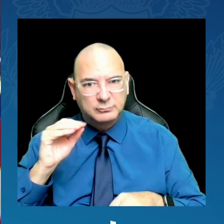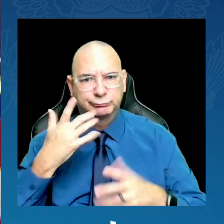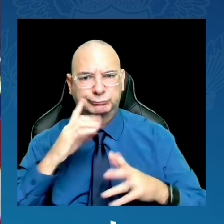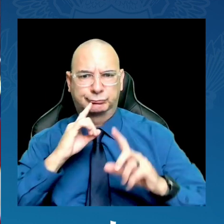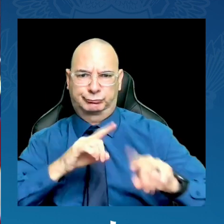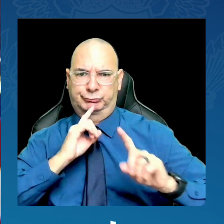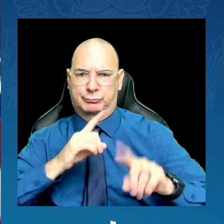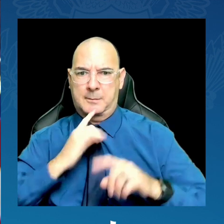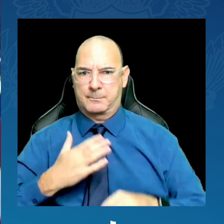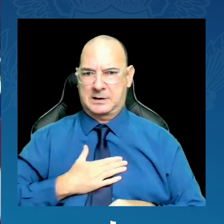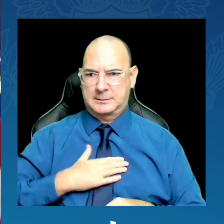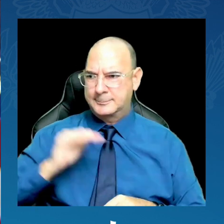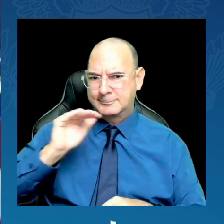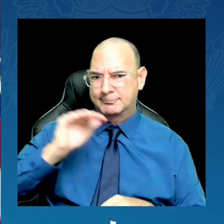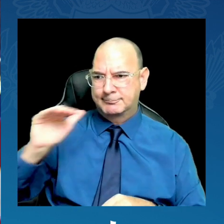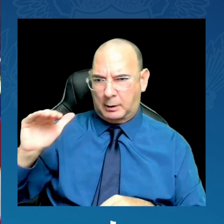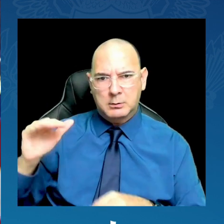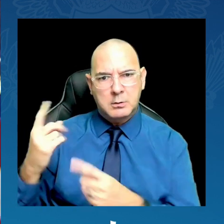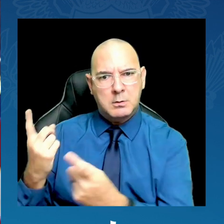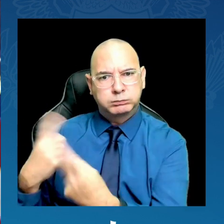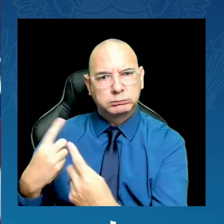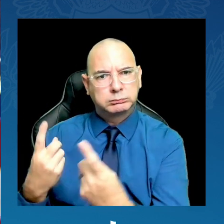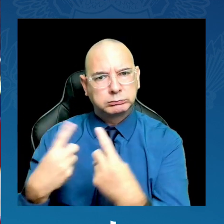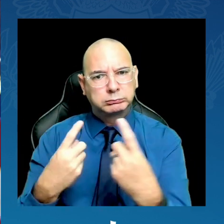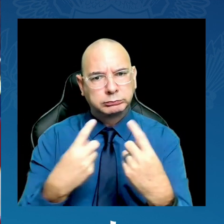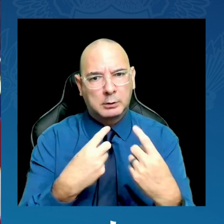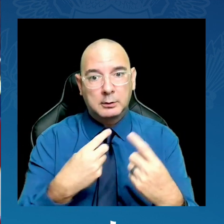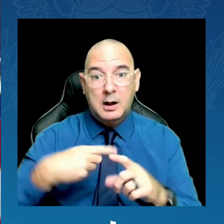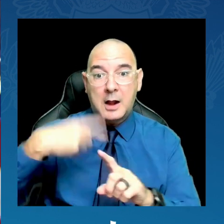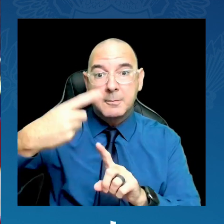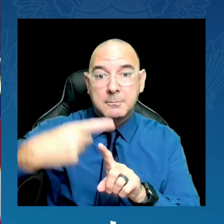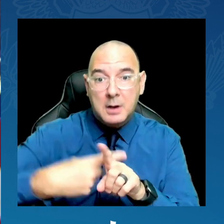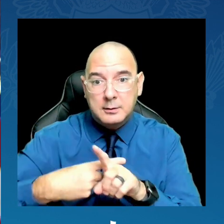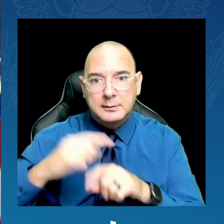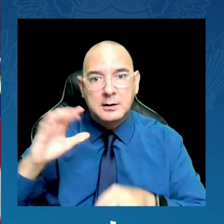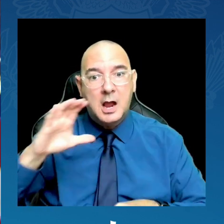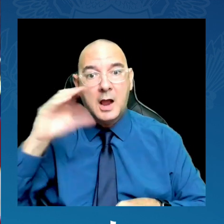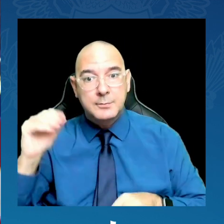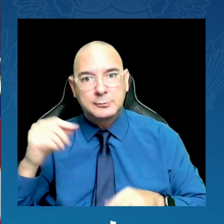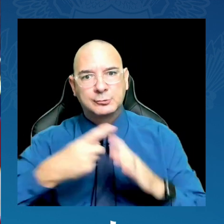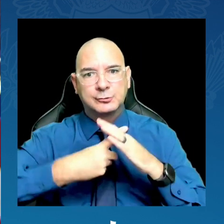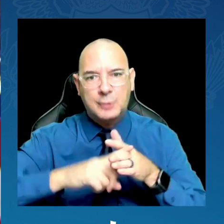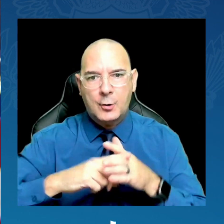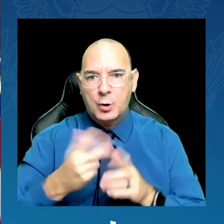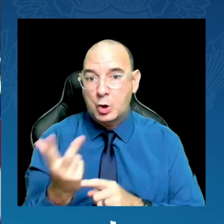In fact, next month, these companies will kick off three regional pilot training programs: